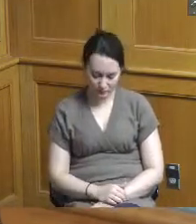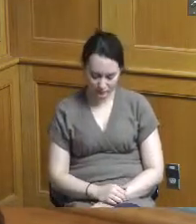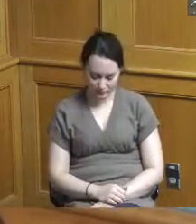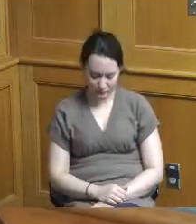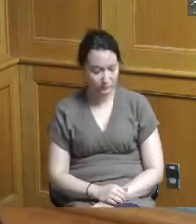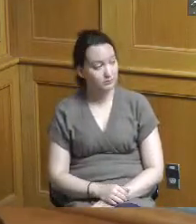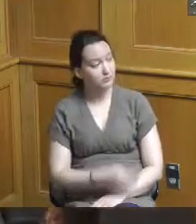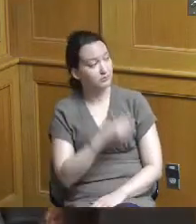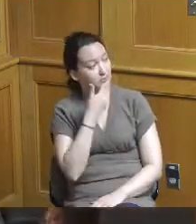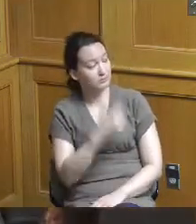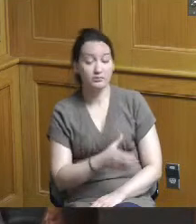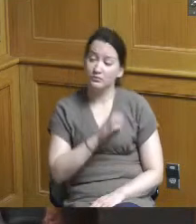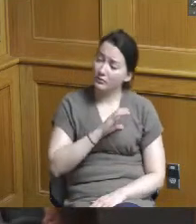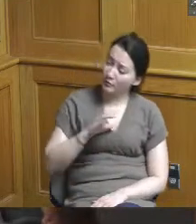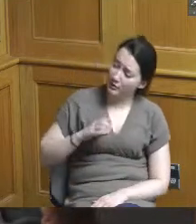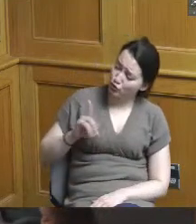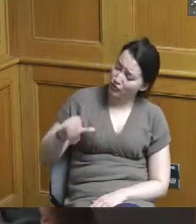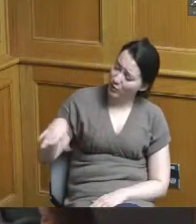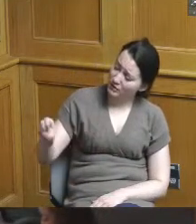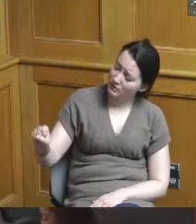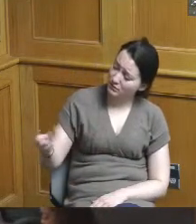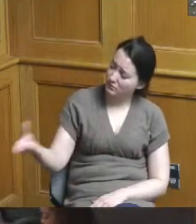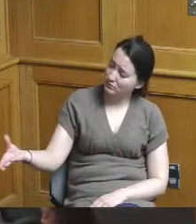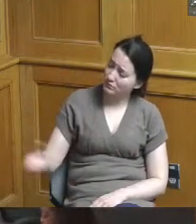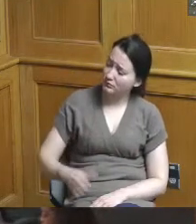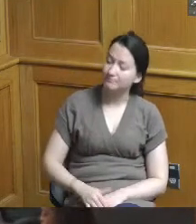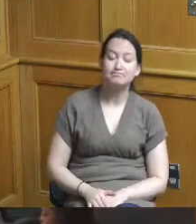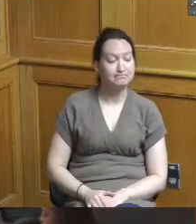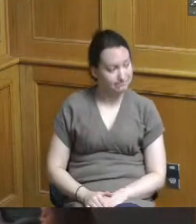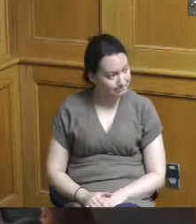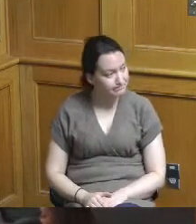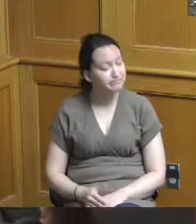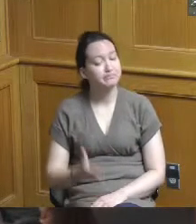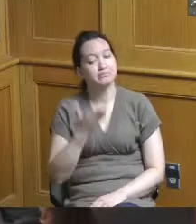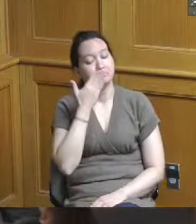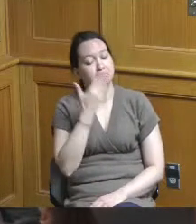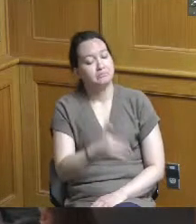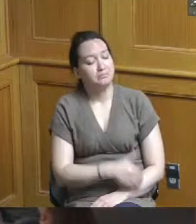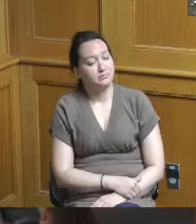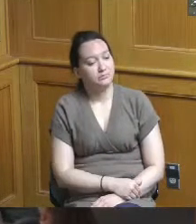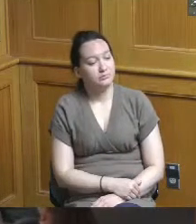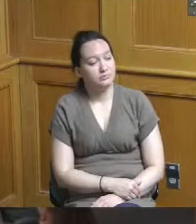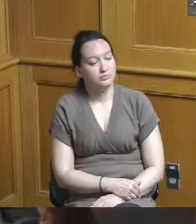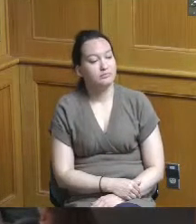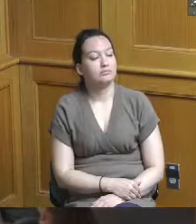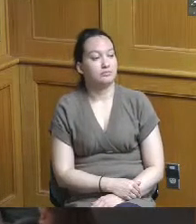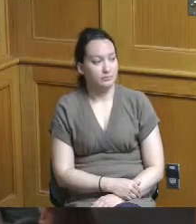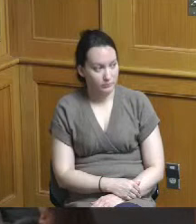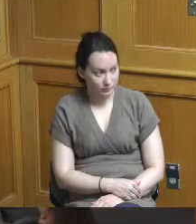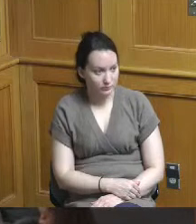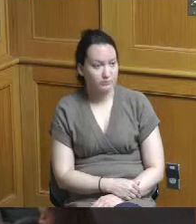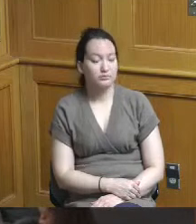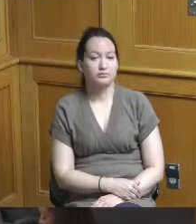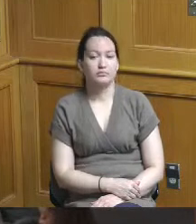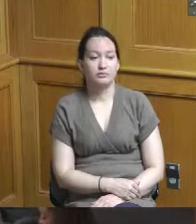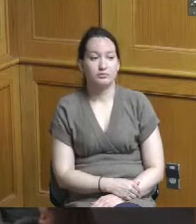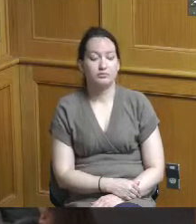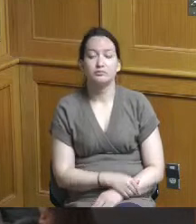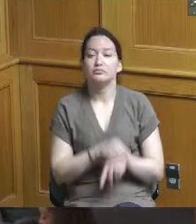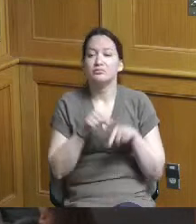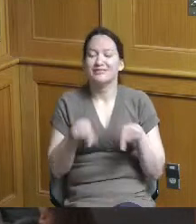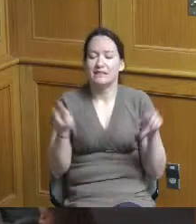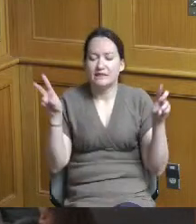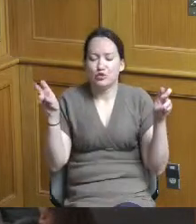thank you Commissioner Driehaus thank you yeah so related to this issue I'm glad